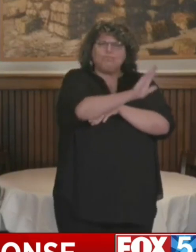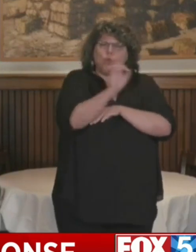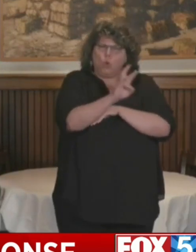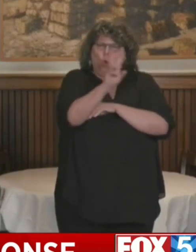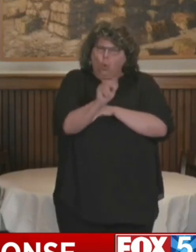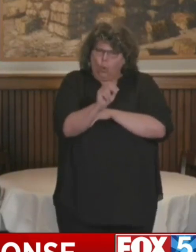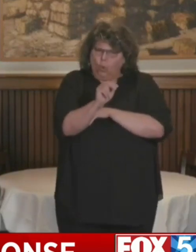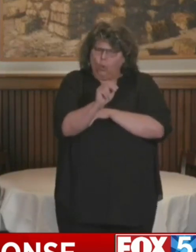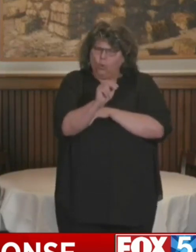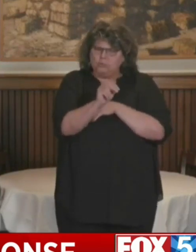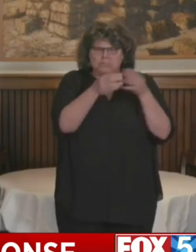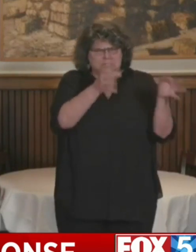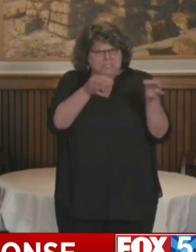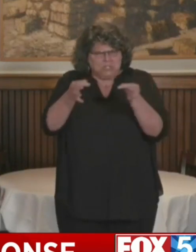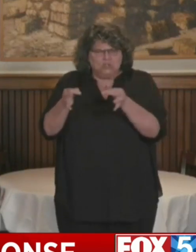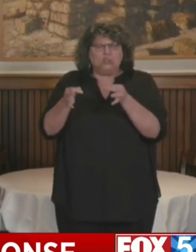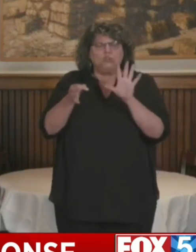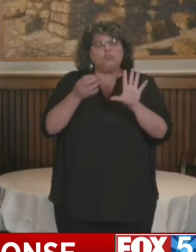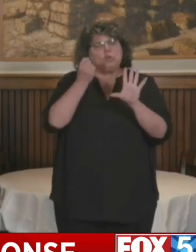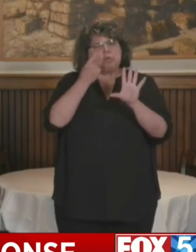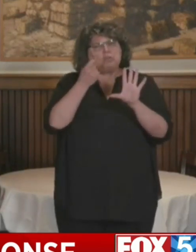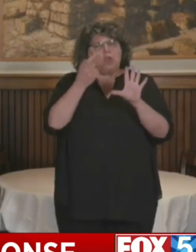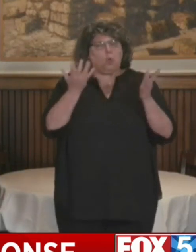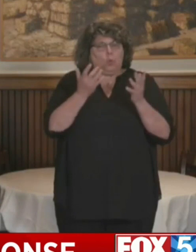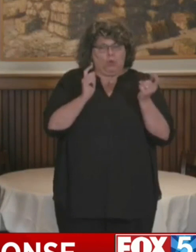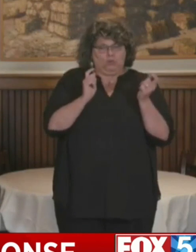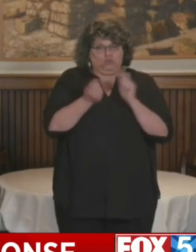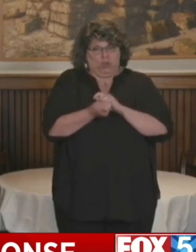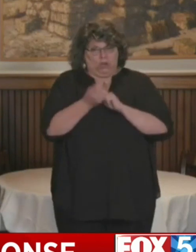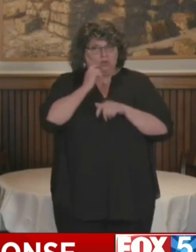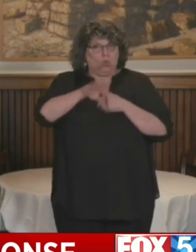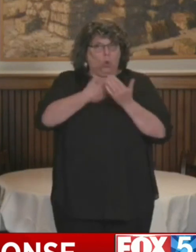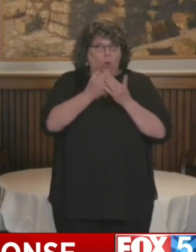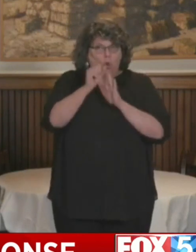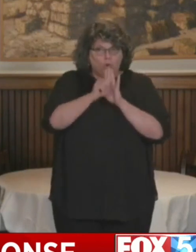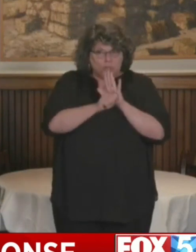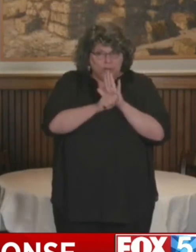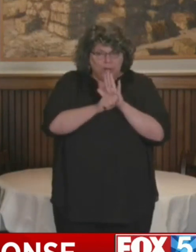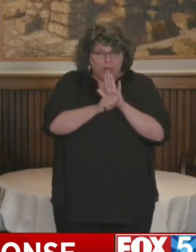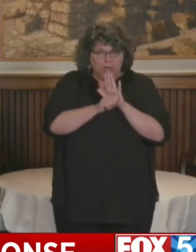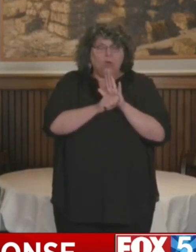ACROSS THE STATE. OUR UNIQUE AND DISTINCTIVE DEPENDING WHERE YOU ARE ACROSS THE STATE